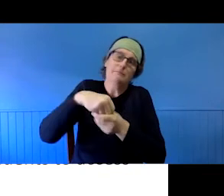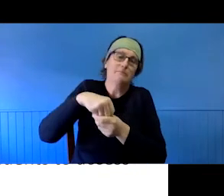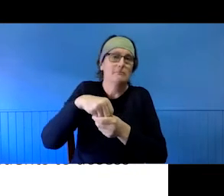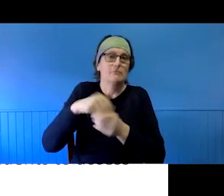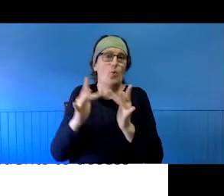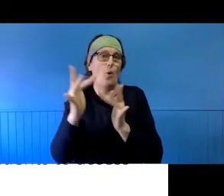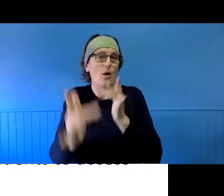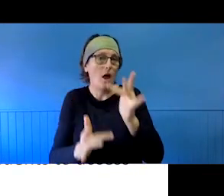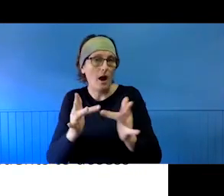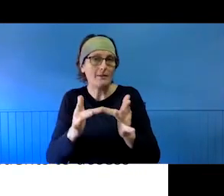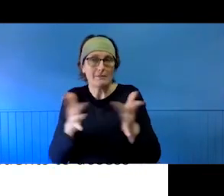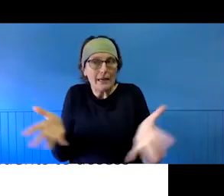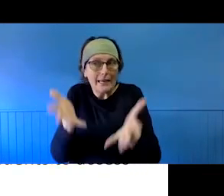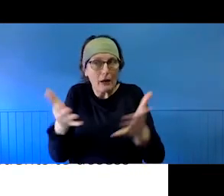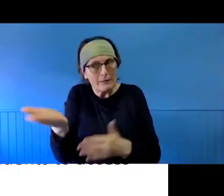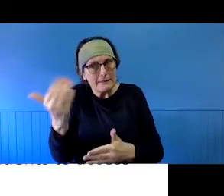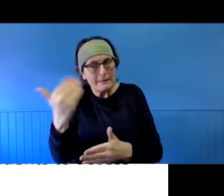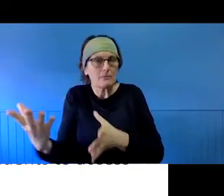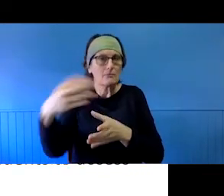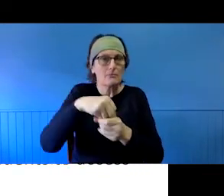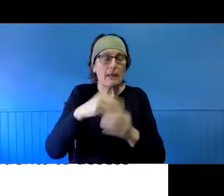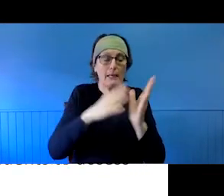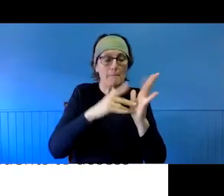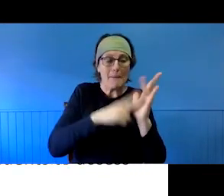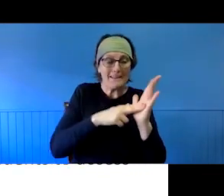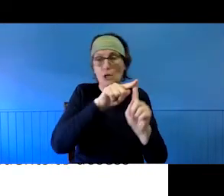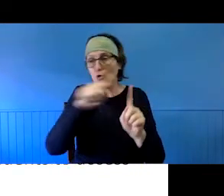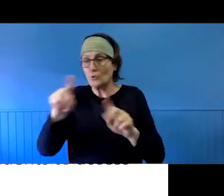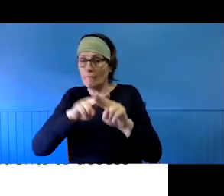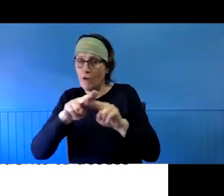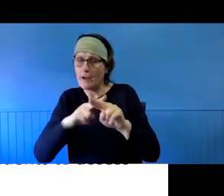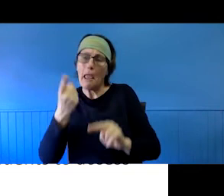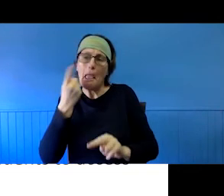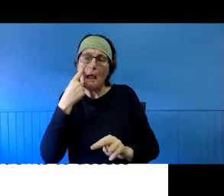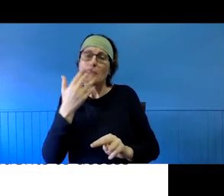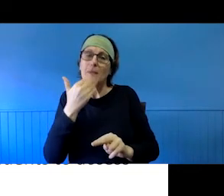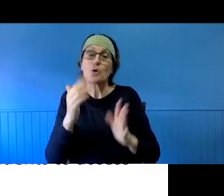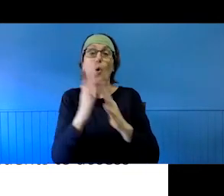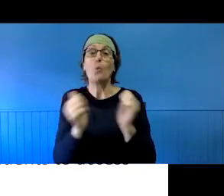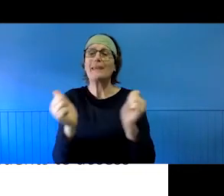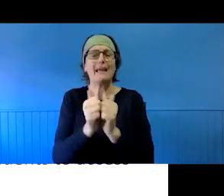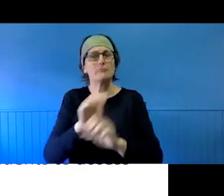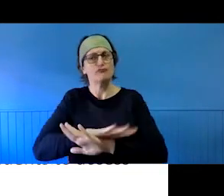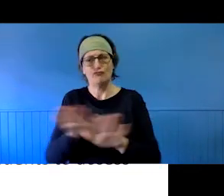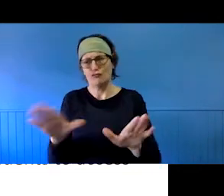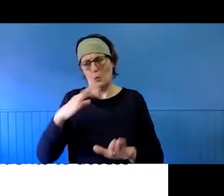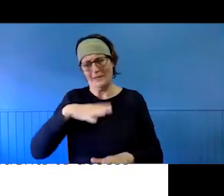access online area, perhaps, Monday through Friday, and say, "You know, the weekends are off. You don't need to do that.